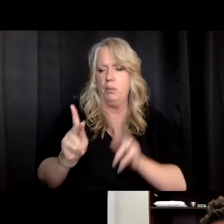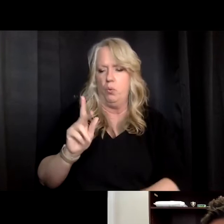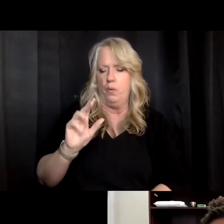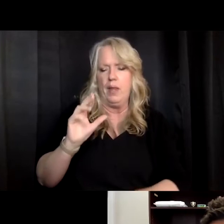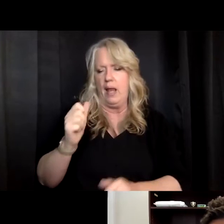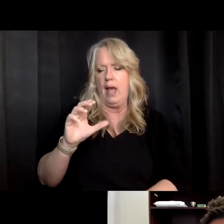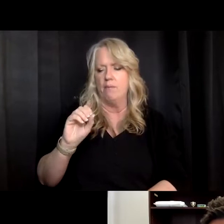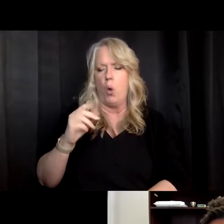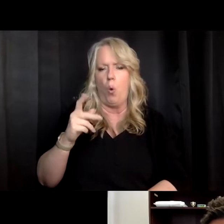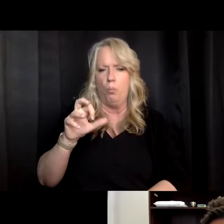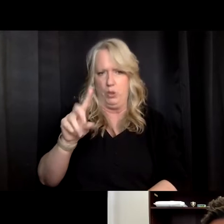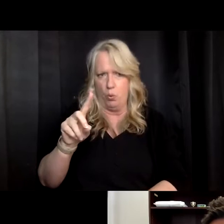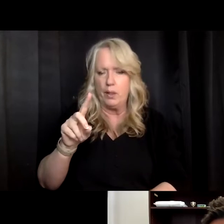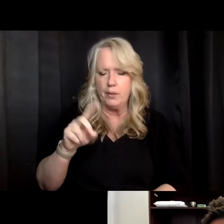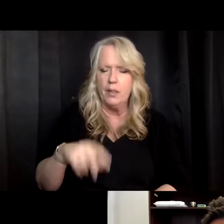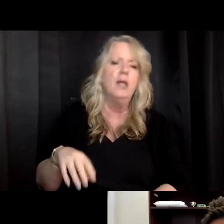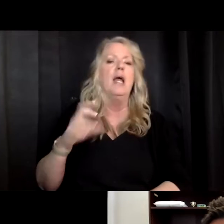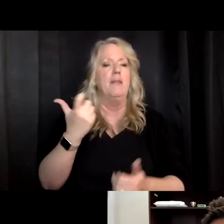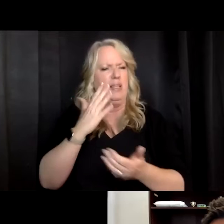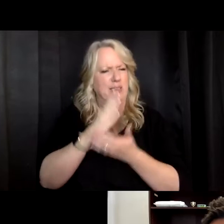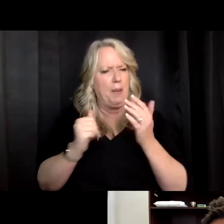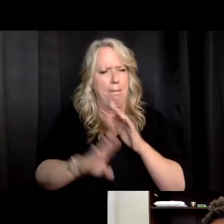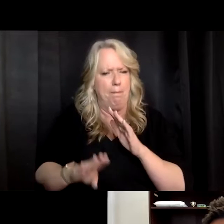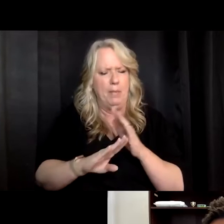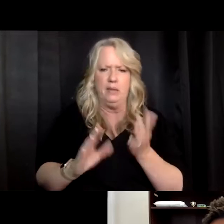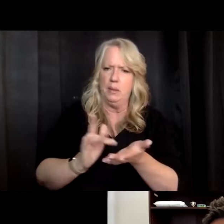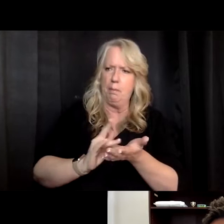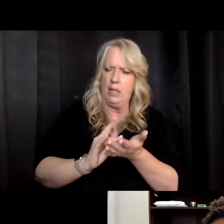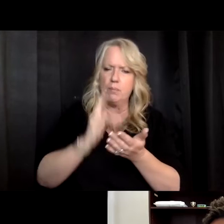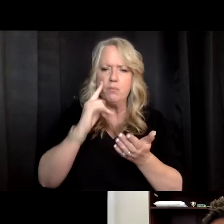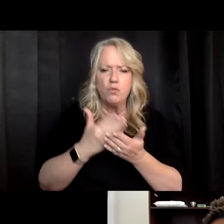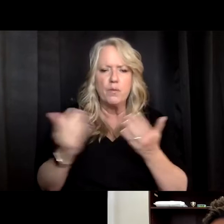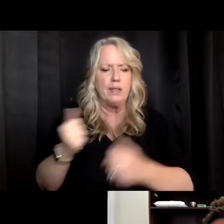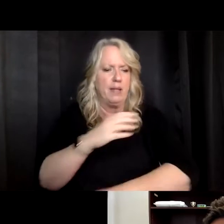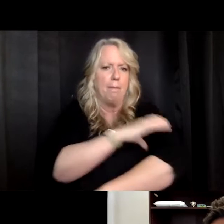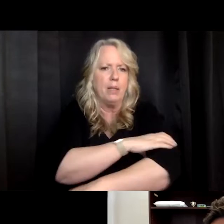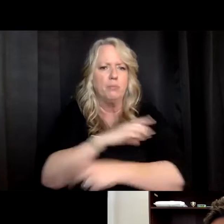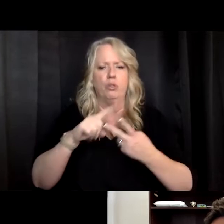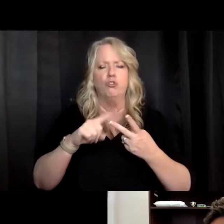S. THE BEST PRACTICE IN, IN CARE FOR OPIOID USE DISORDER